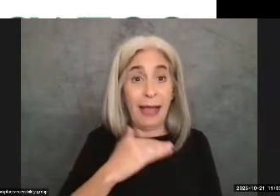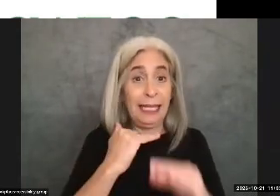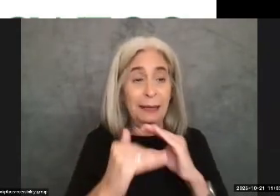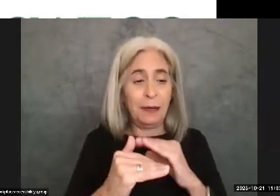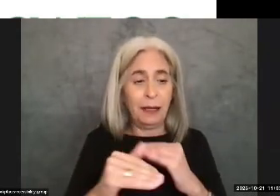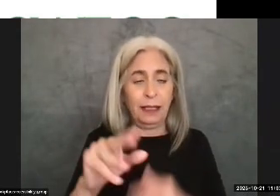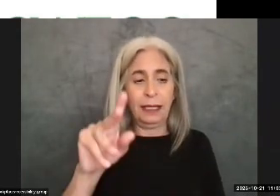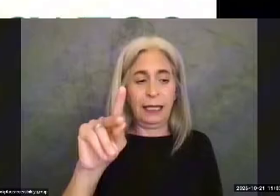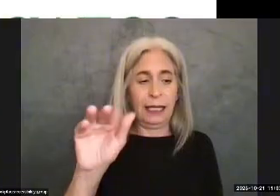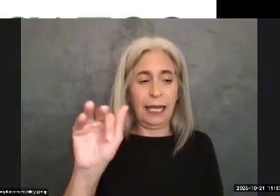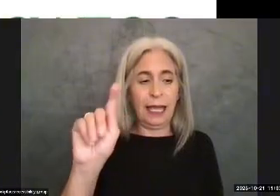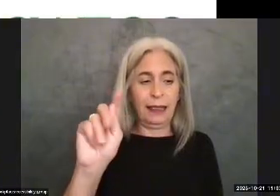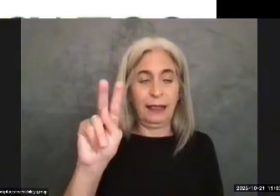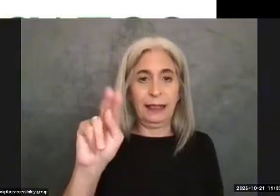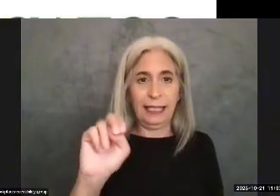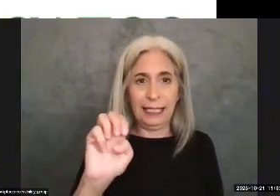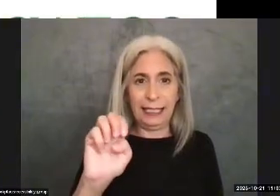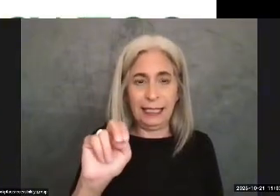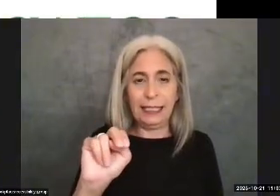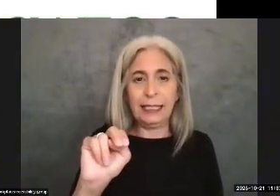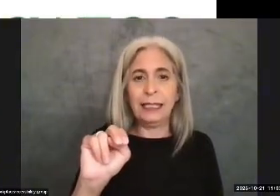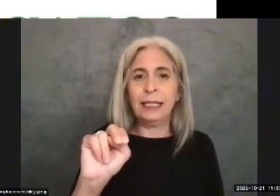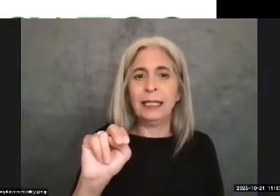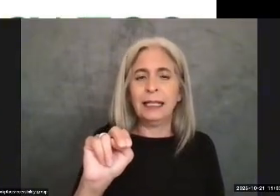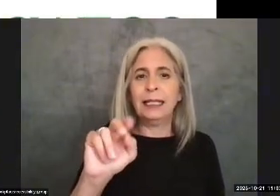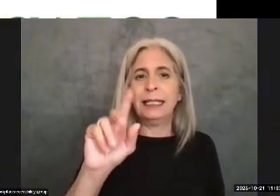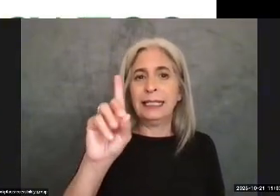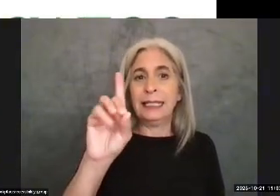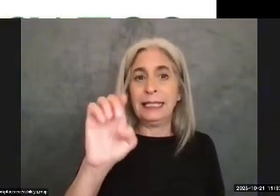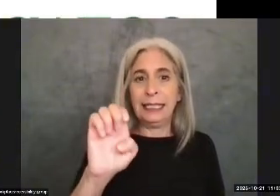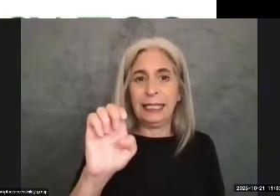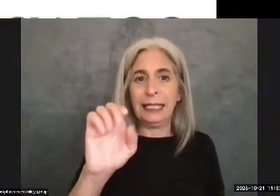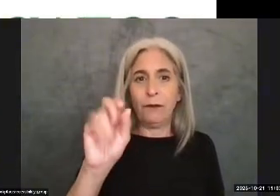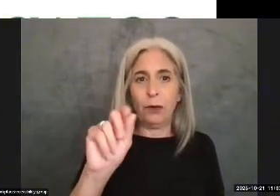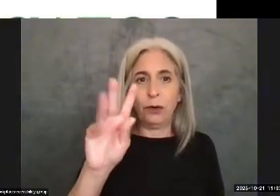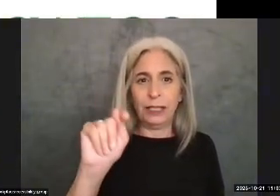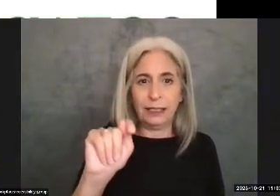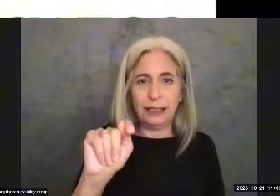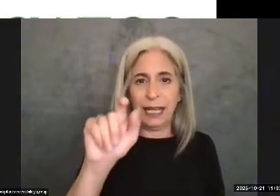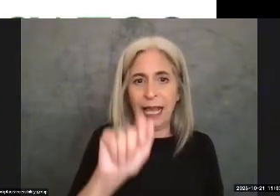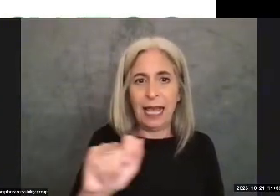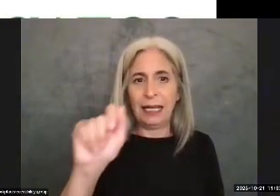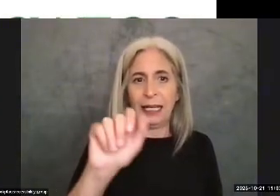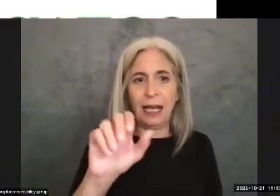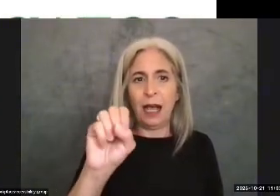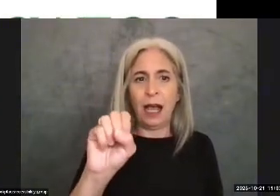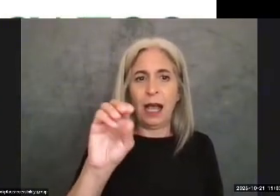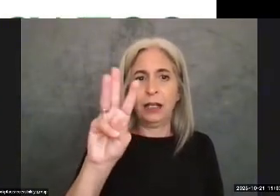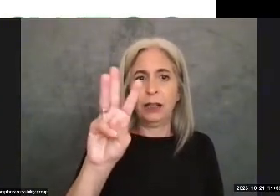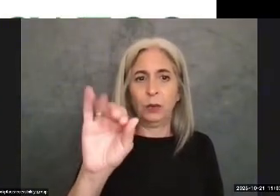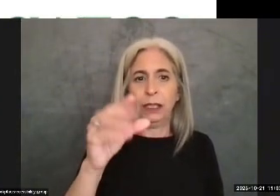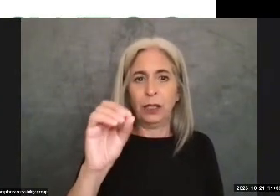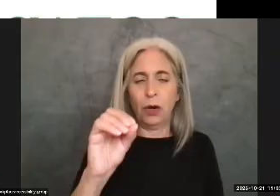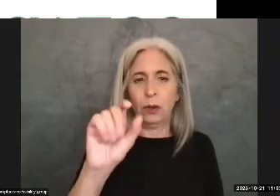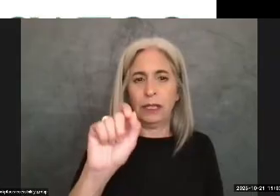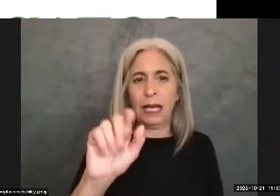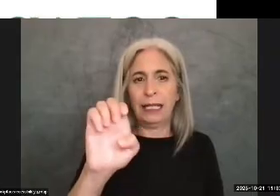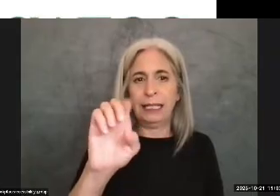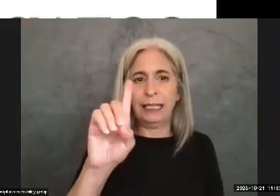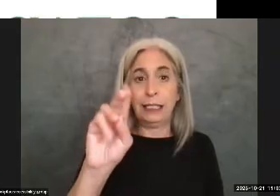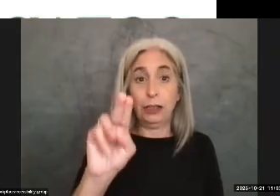Kathleen DeForest: My email is kathleen.deforest at oswego.edu.